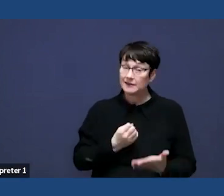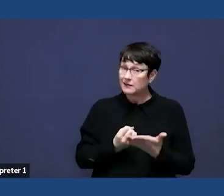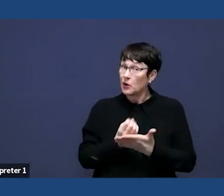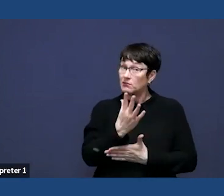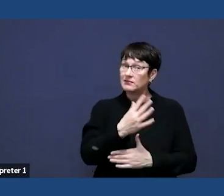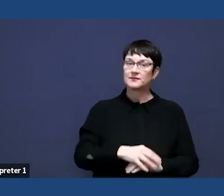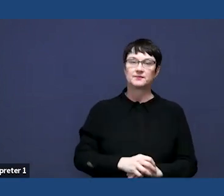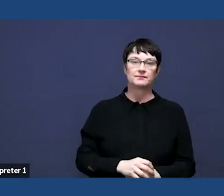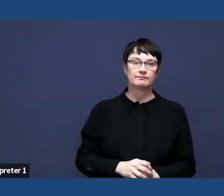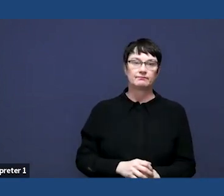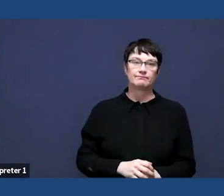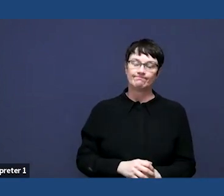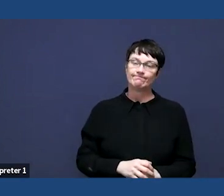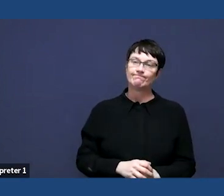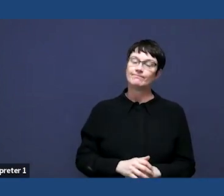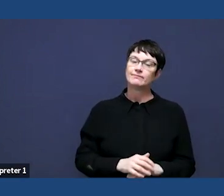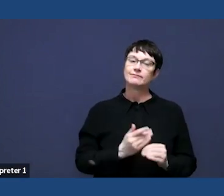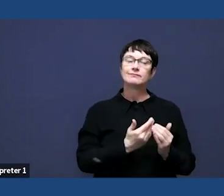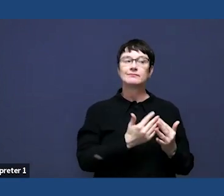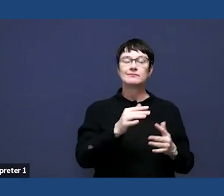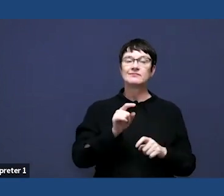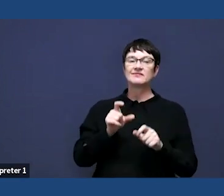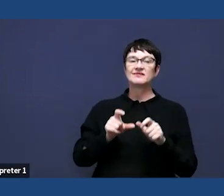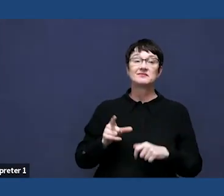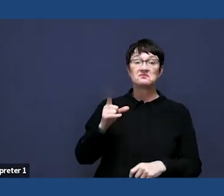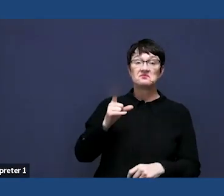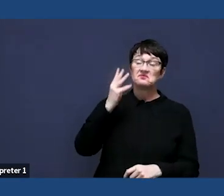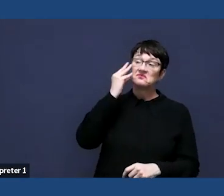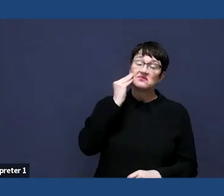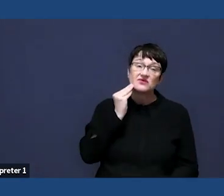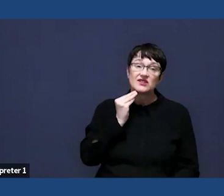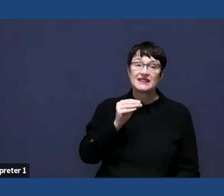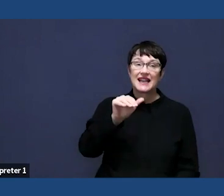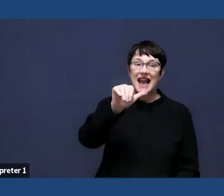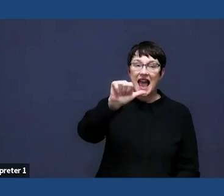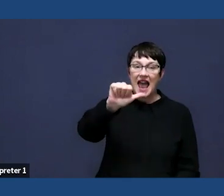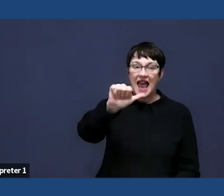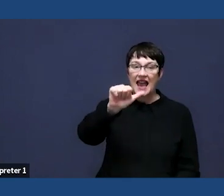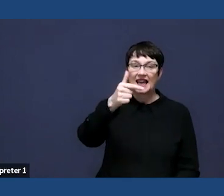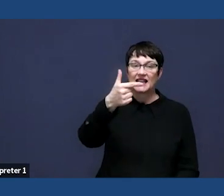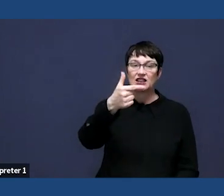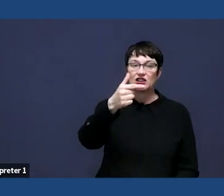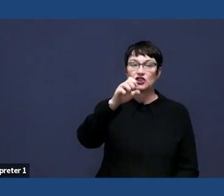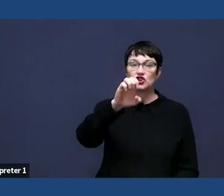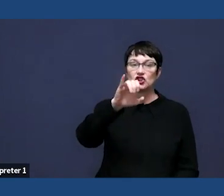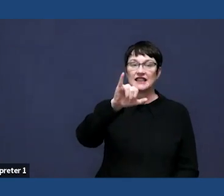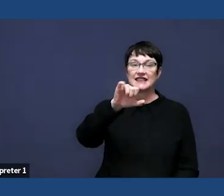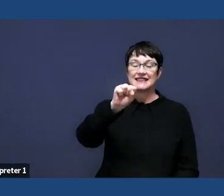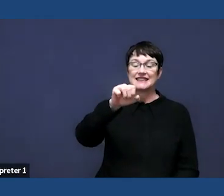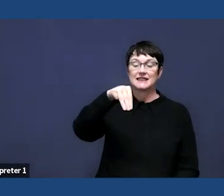Ageism is the biggest ism that is happening worldwide. We don't like to talk about it.